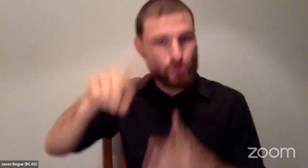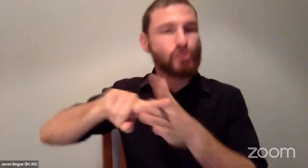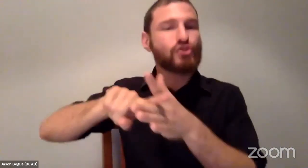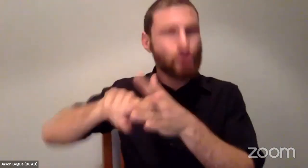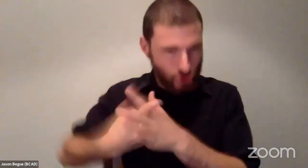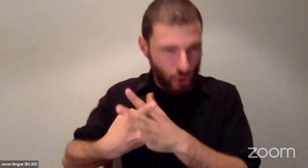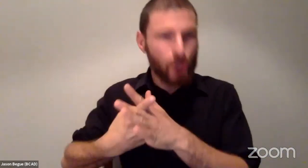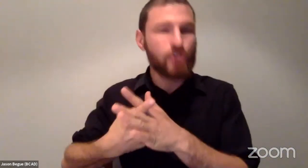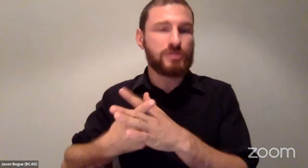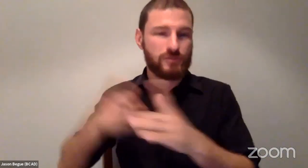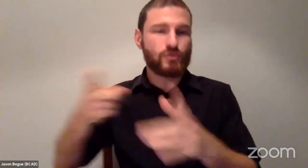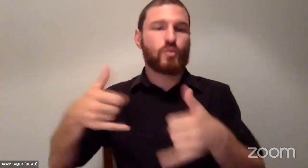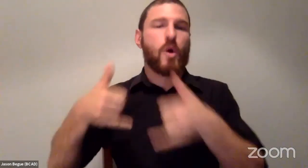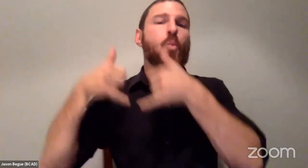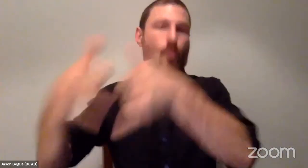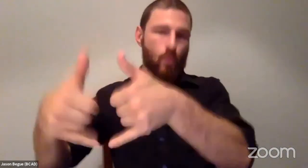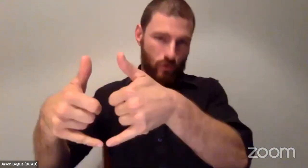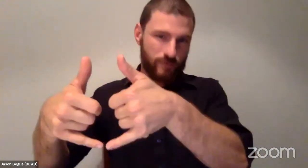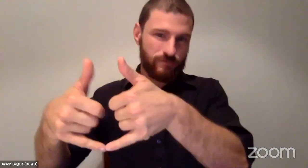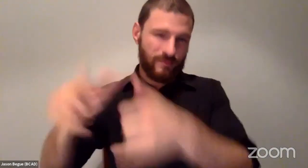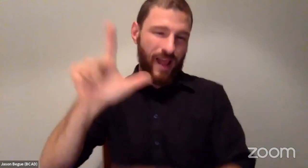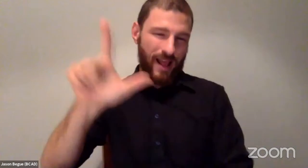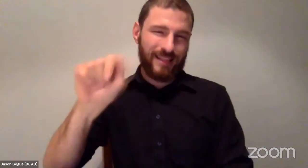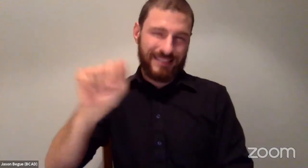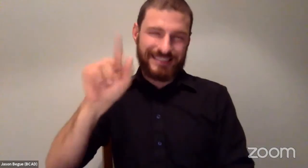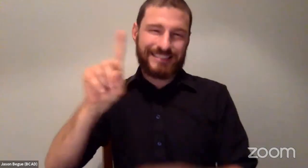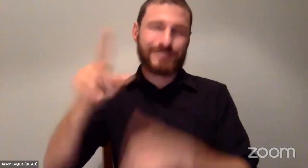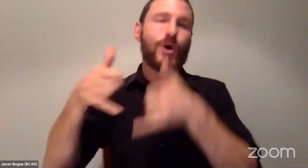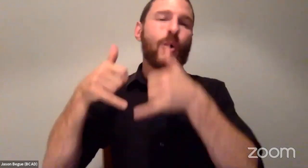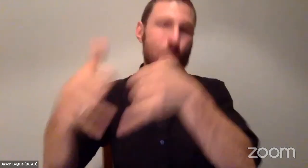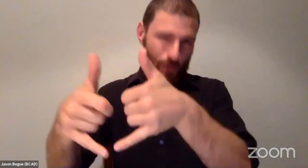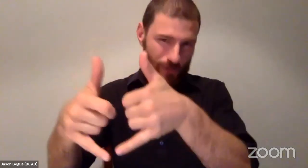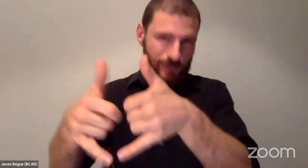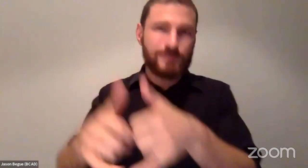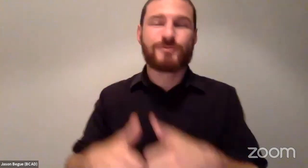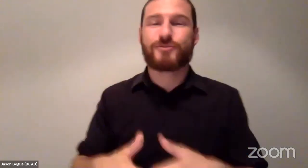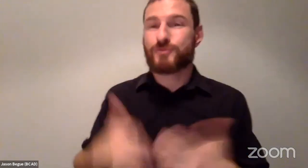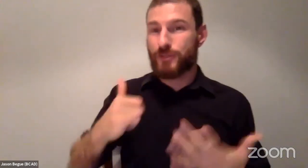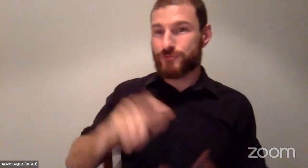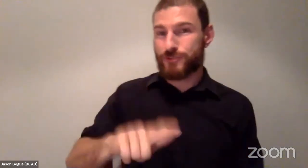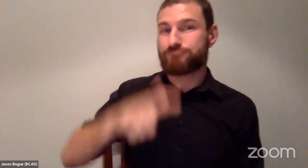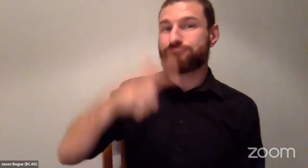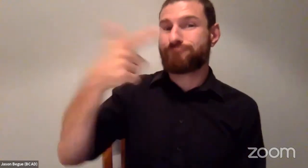ended. I will now pass it over to Kelby to proceed with our awards, the traditional Legislative